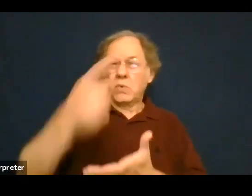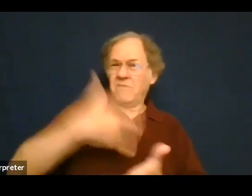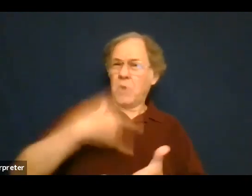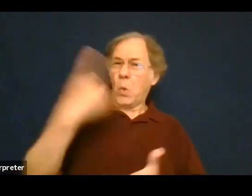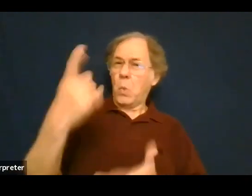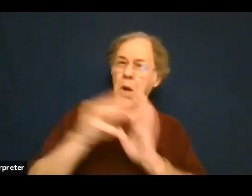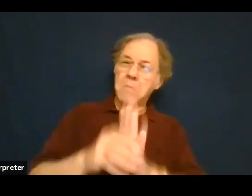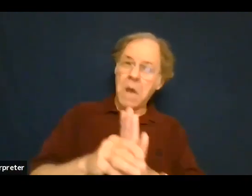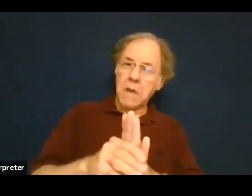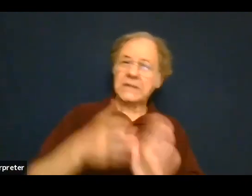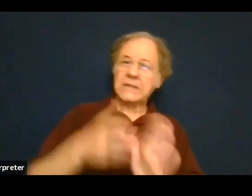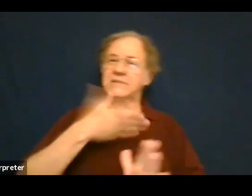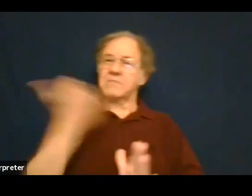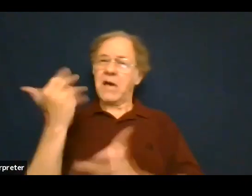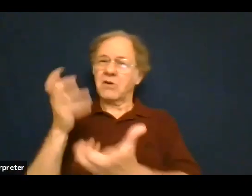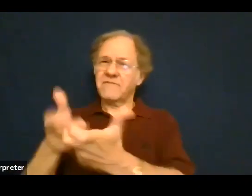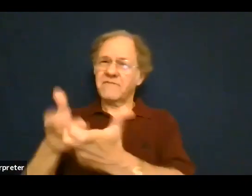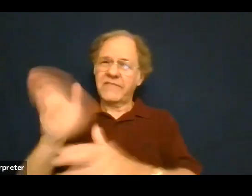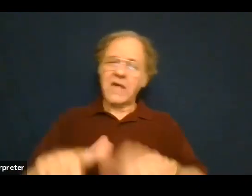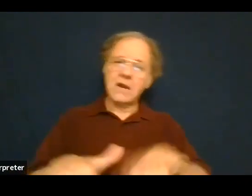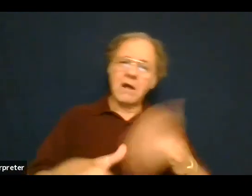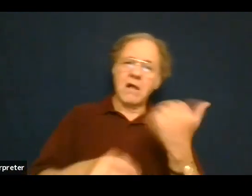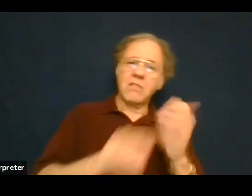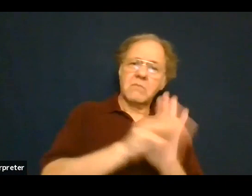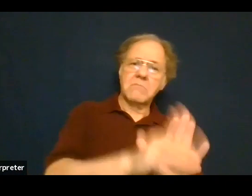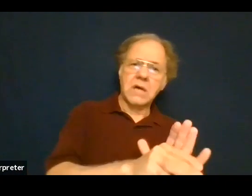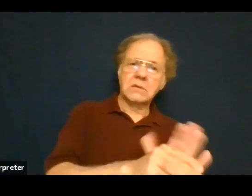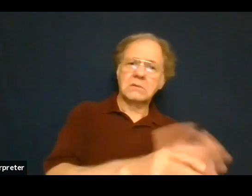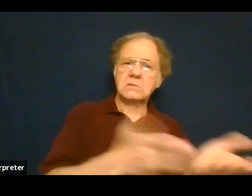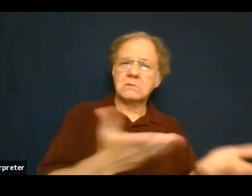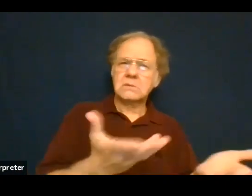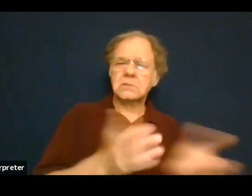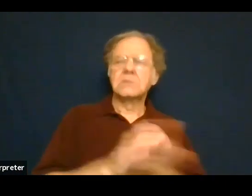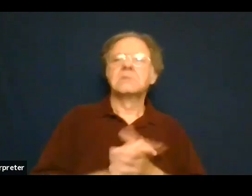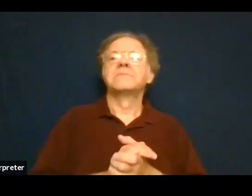than other models? I think it depends what you're doing.